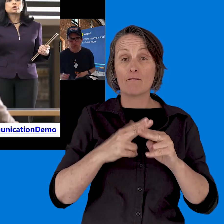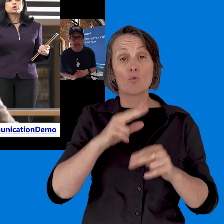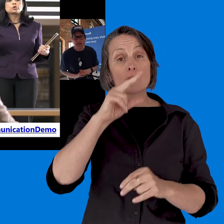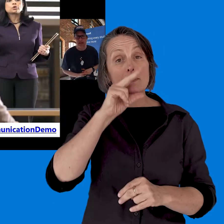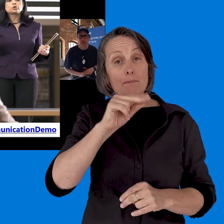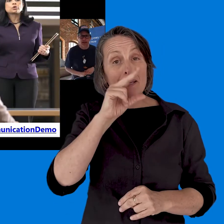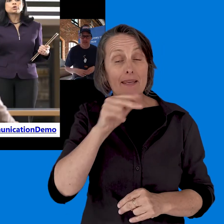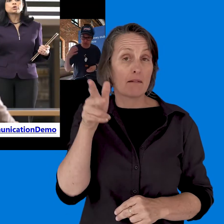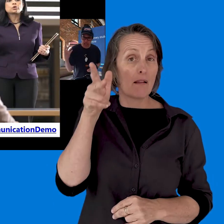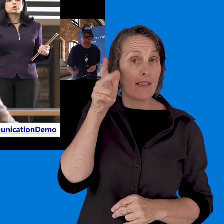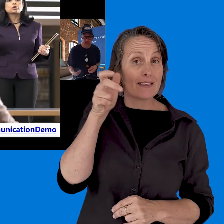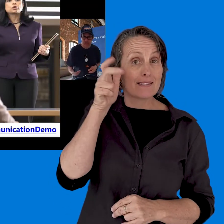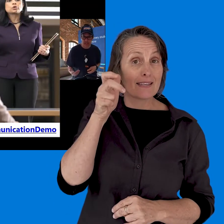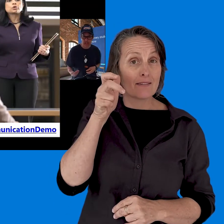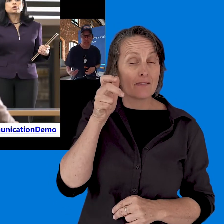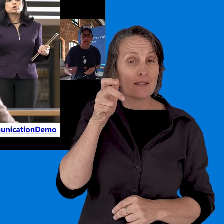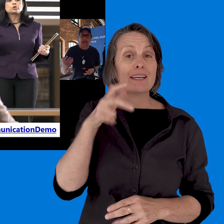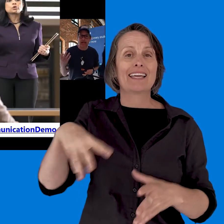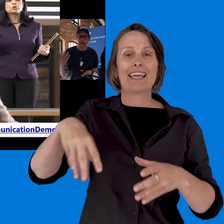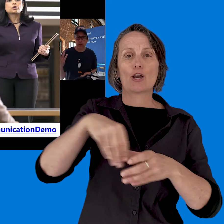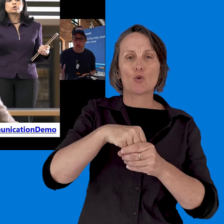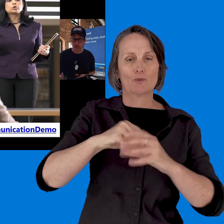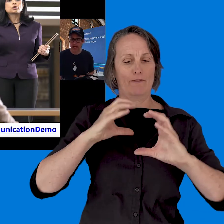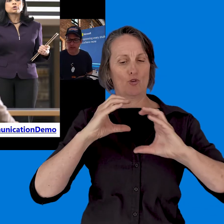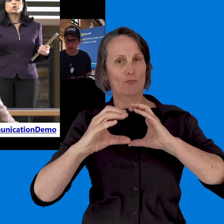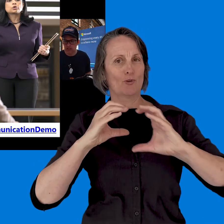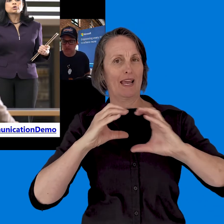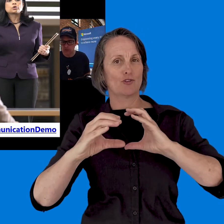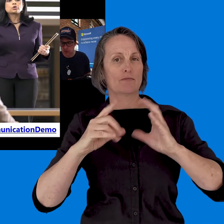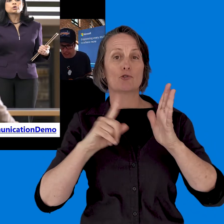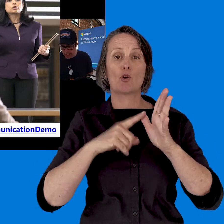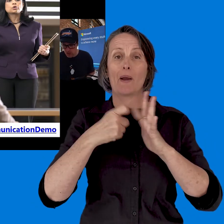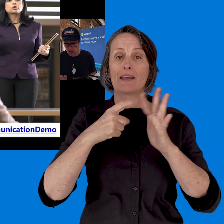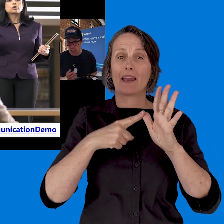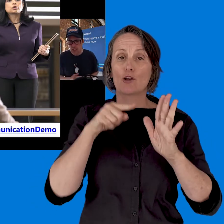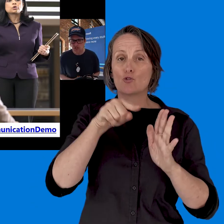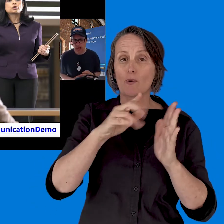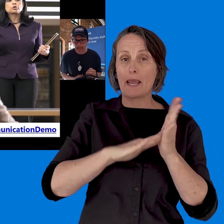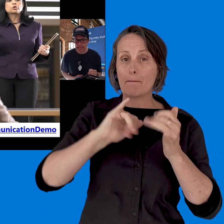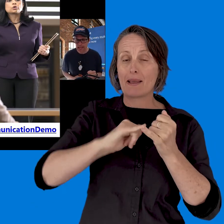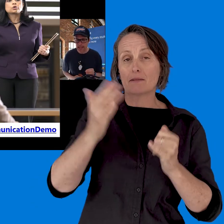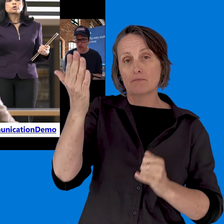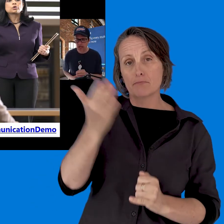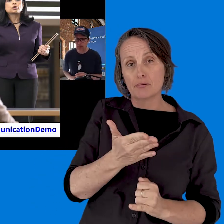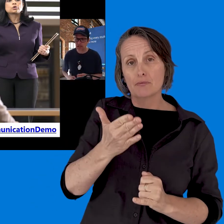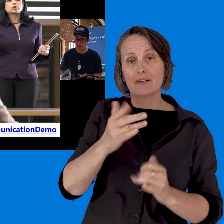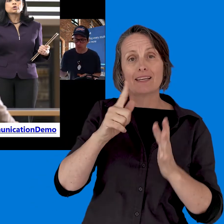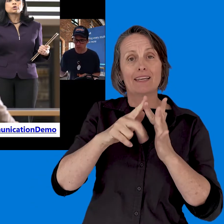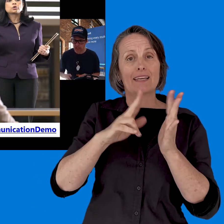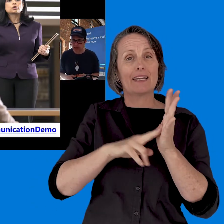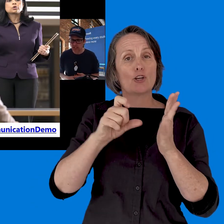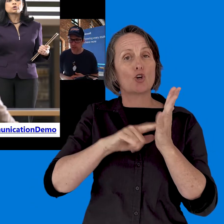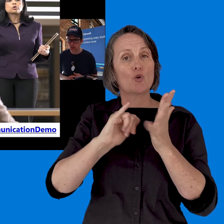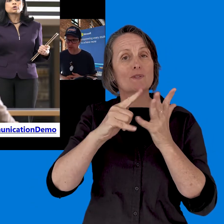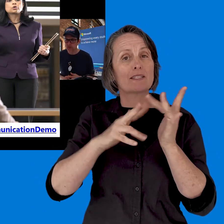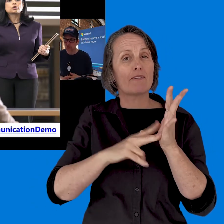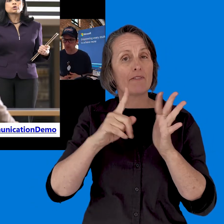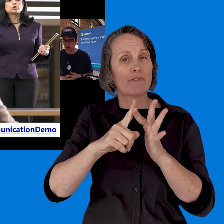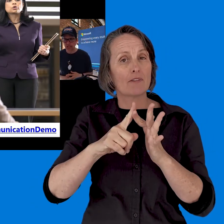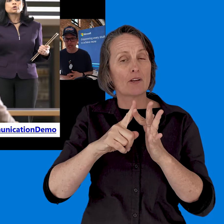And then around speaking and listening again, we call that inclusive communication. So aka.ms/InclusiveCommunicationDemo.